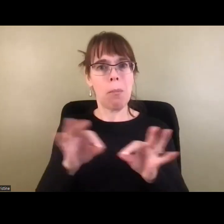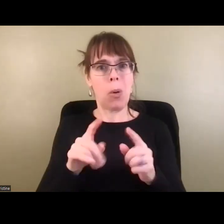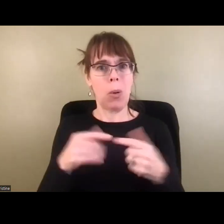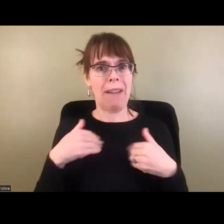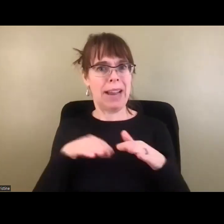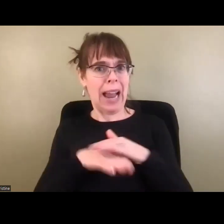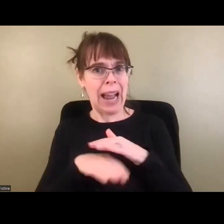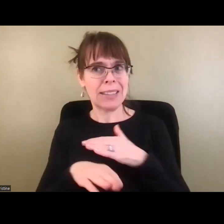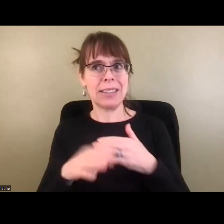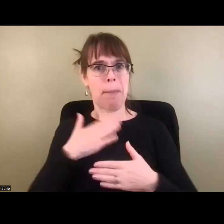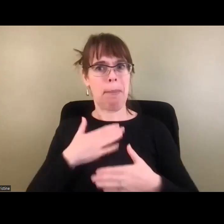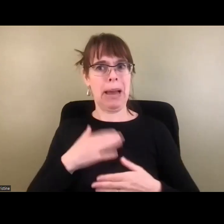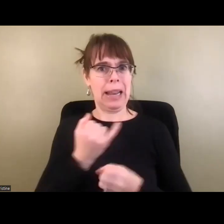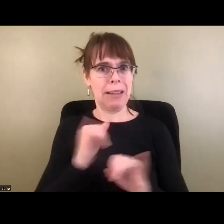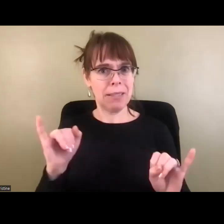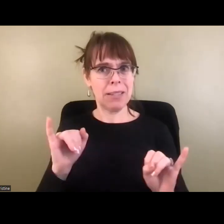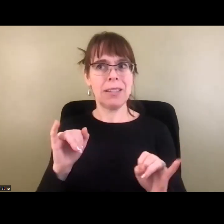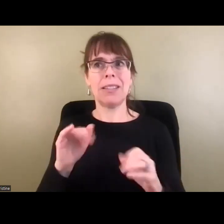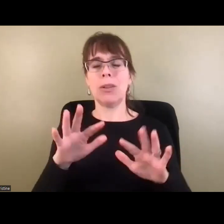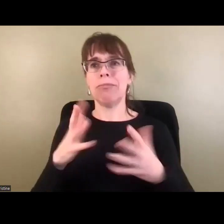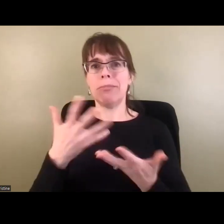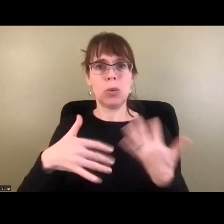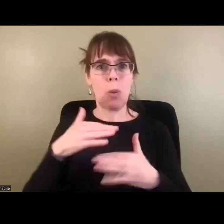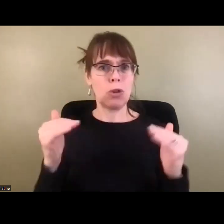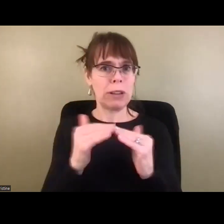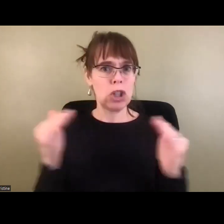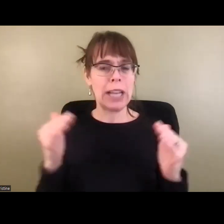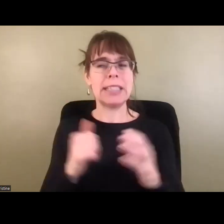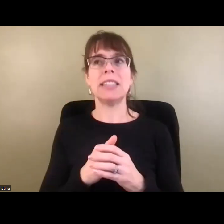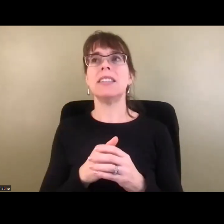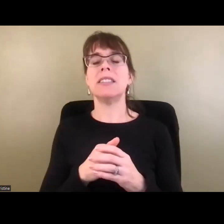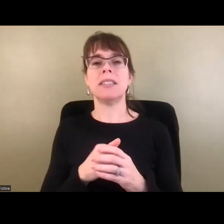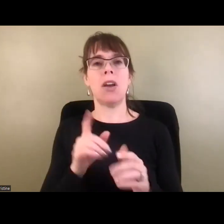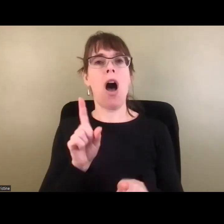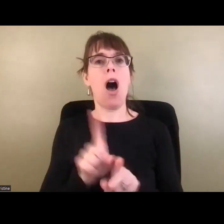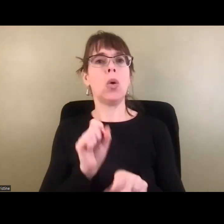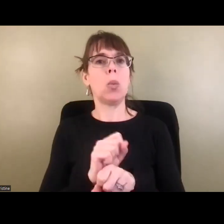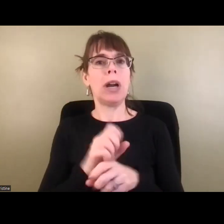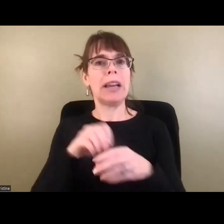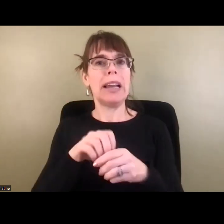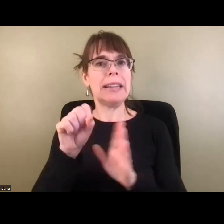bodily autonomy as a social justice issue. We also work at the state capitol, and are